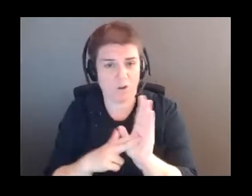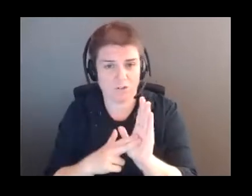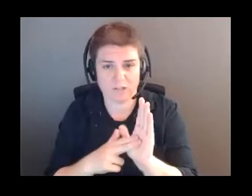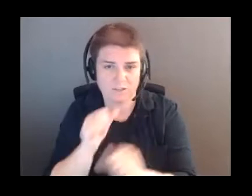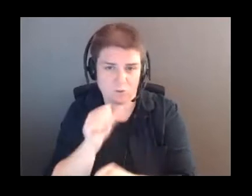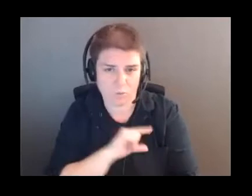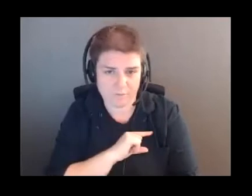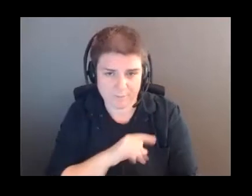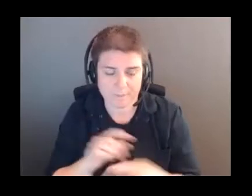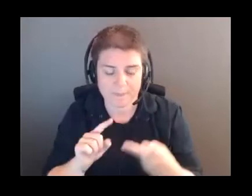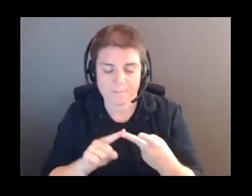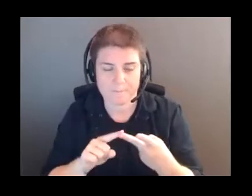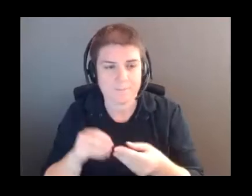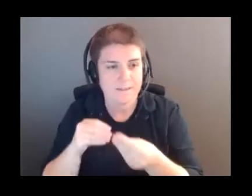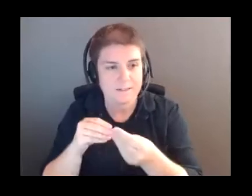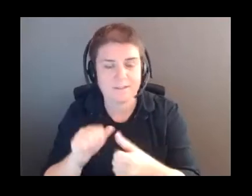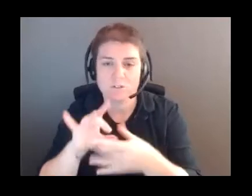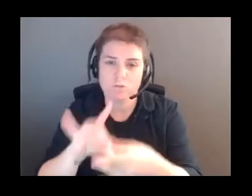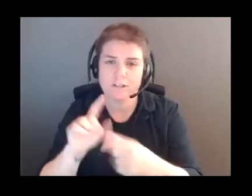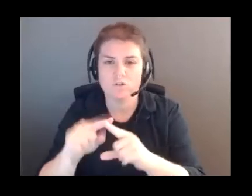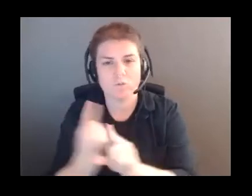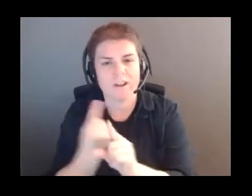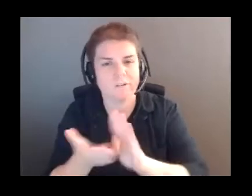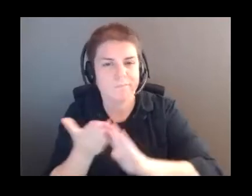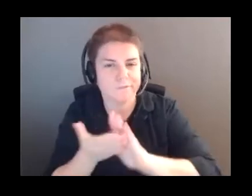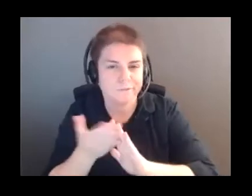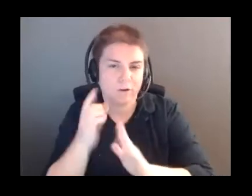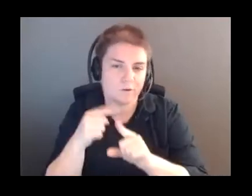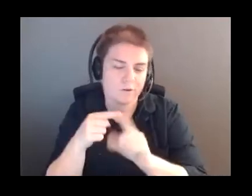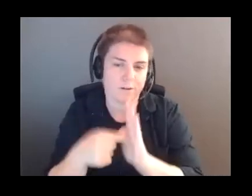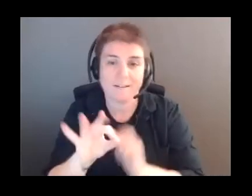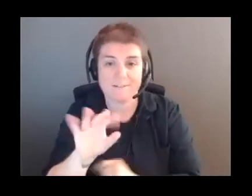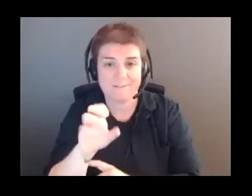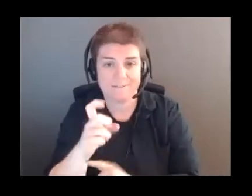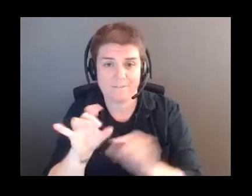As well, expenses related to regular administration like fixed operating expenses including rent,